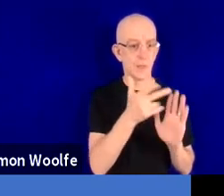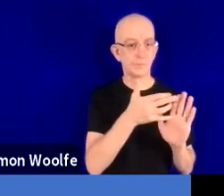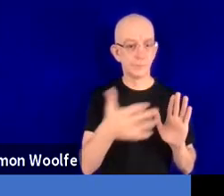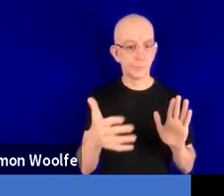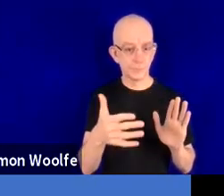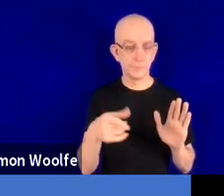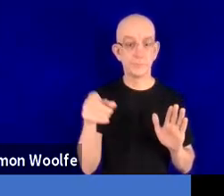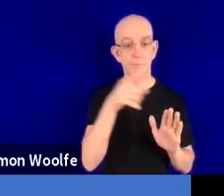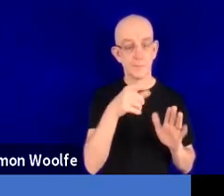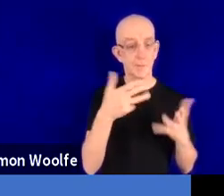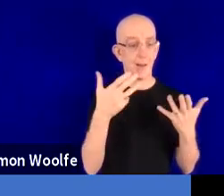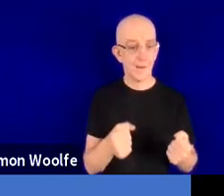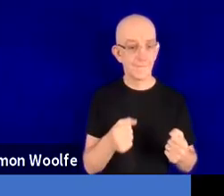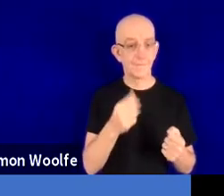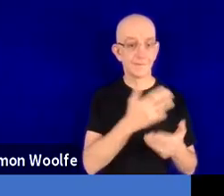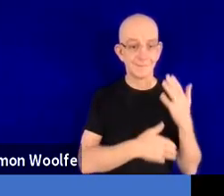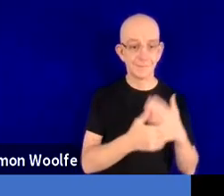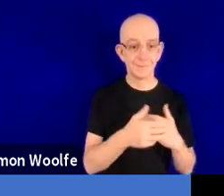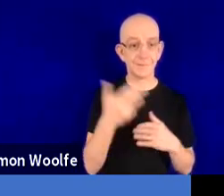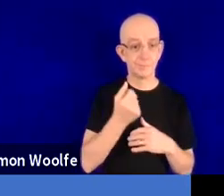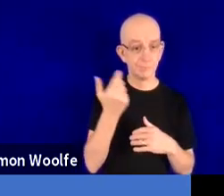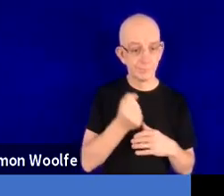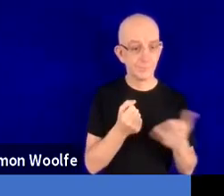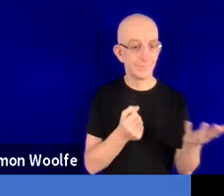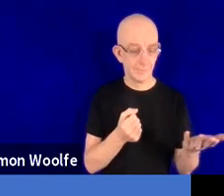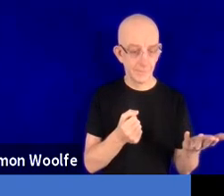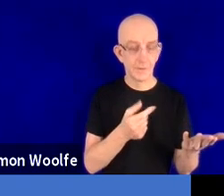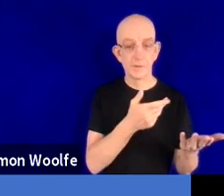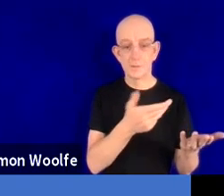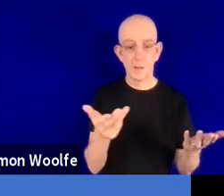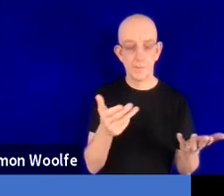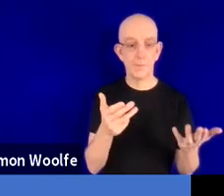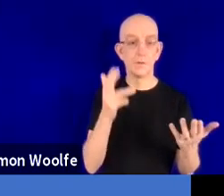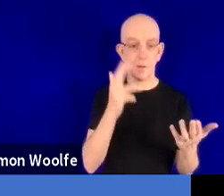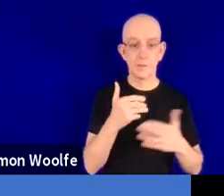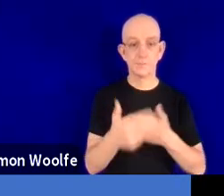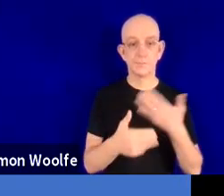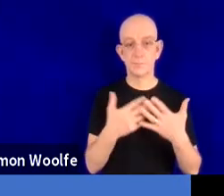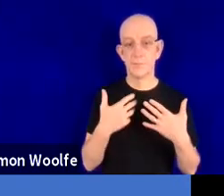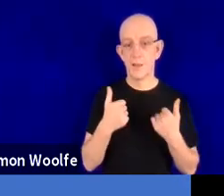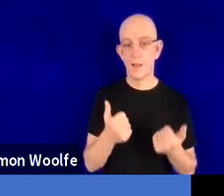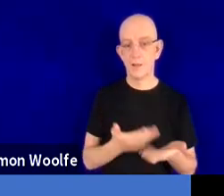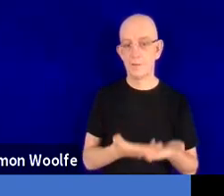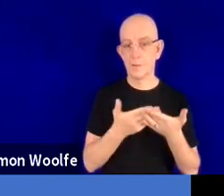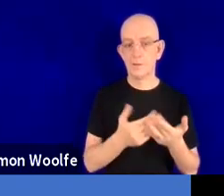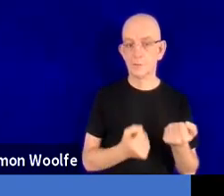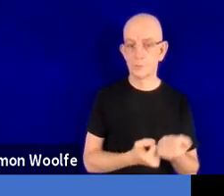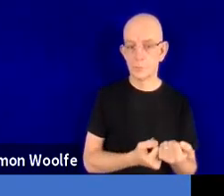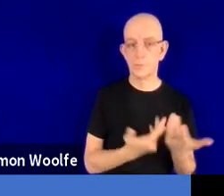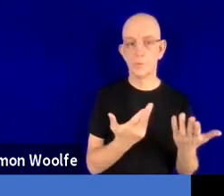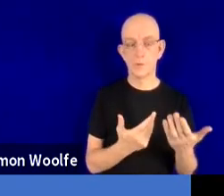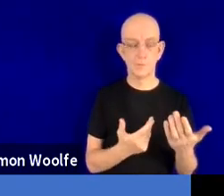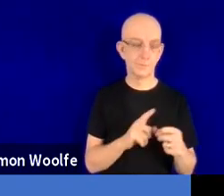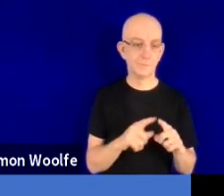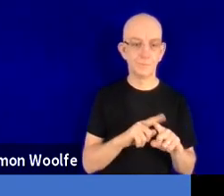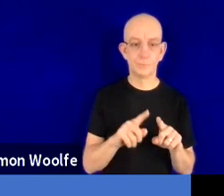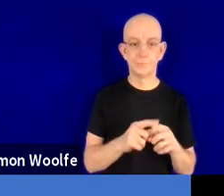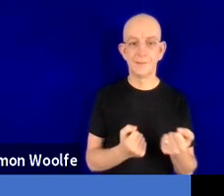So what we want is a comprehensive system for children and adults with disabilities. But each country will start from a different point